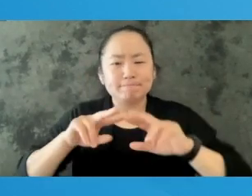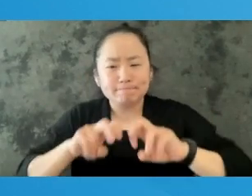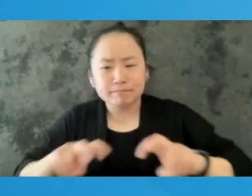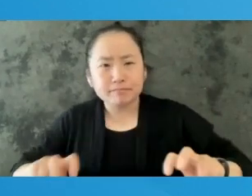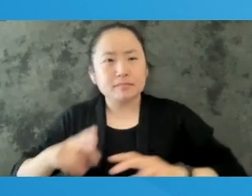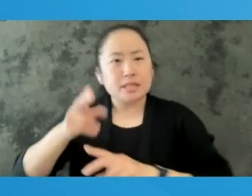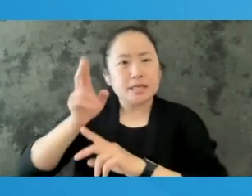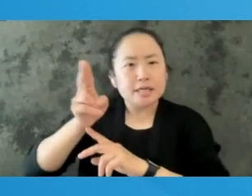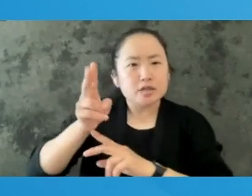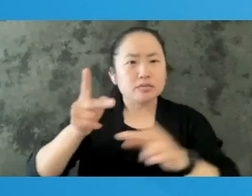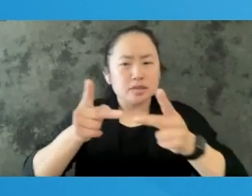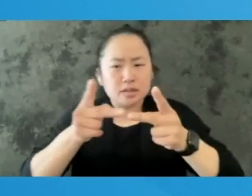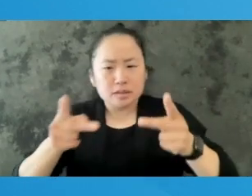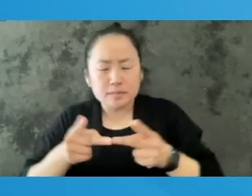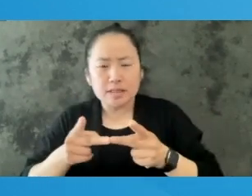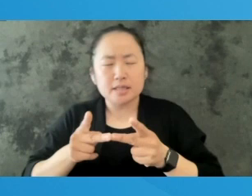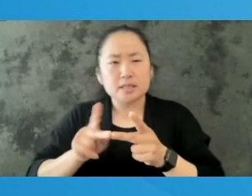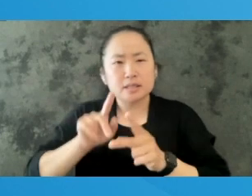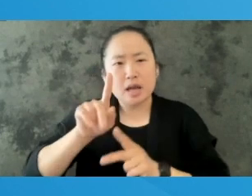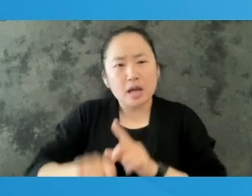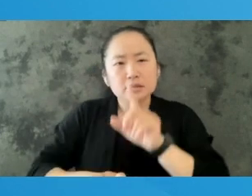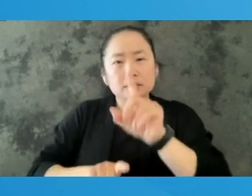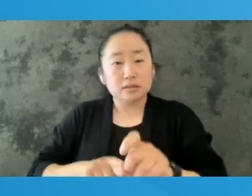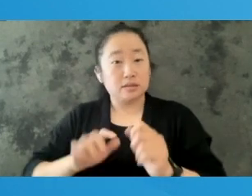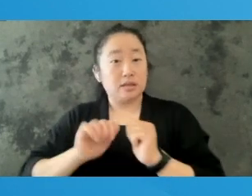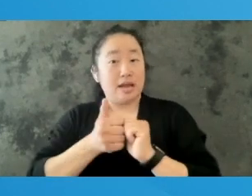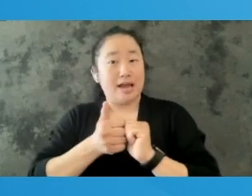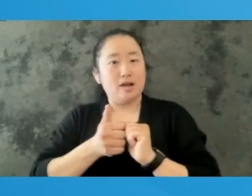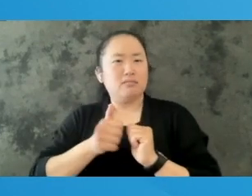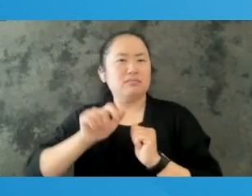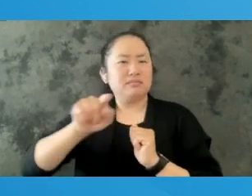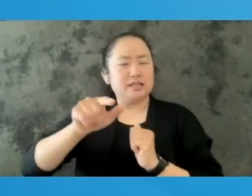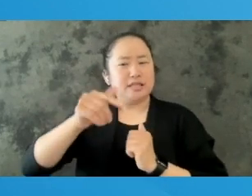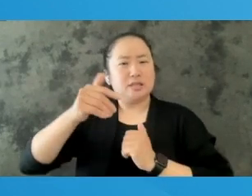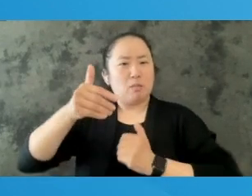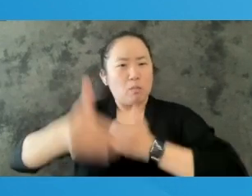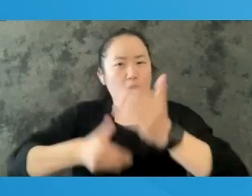and he does that through this process of painting with paper.